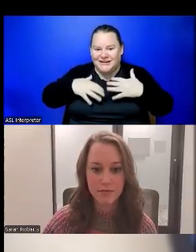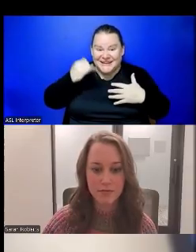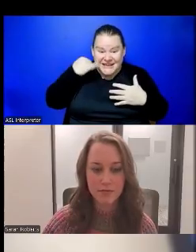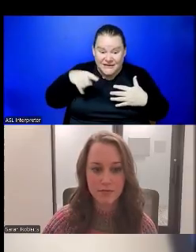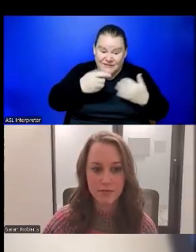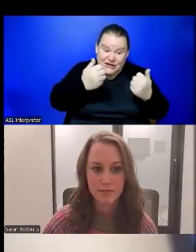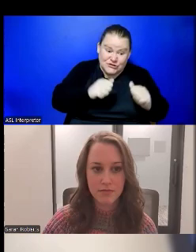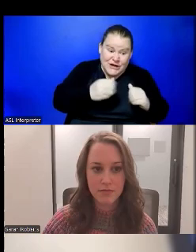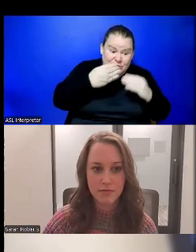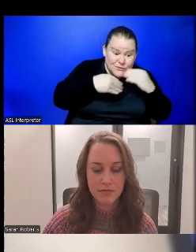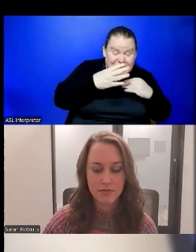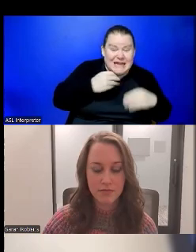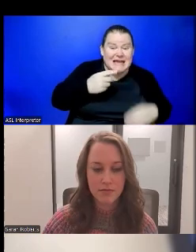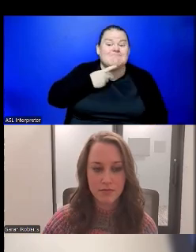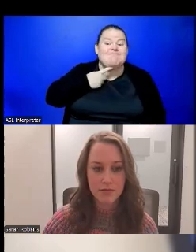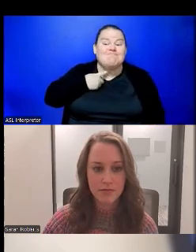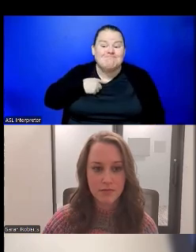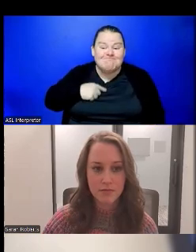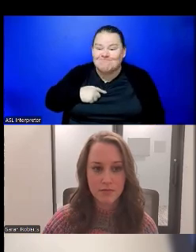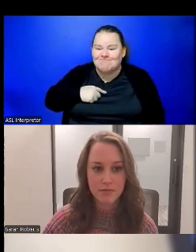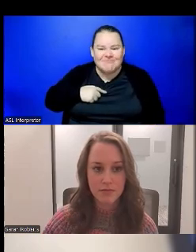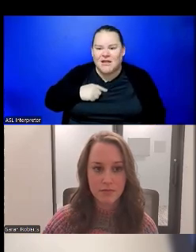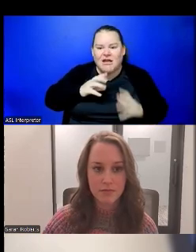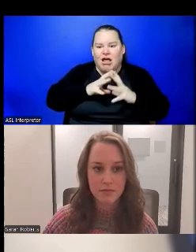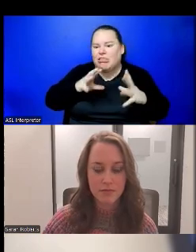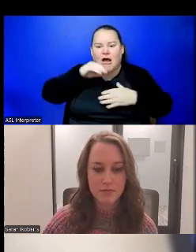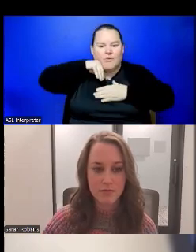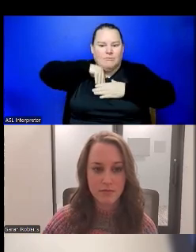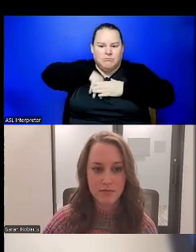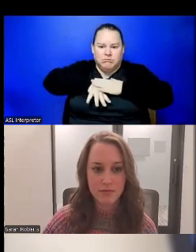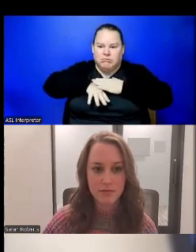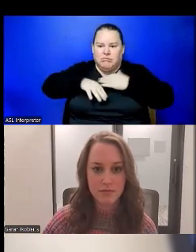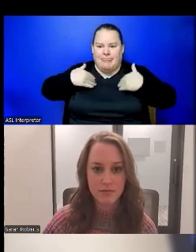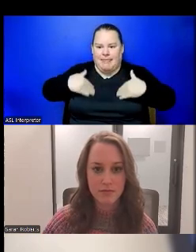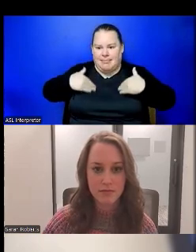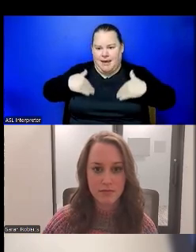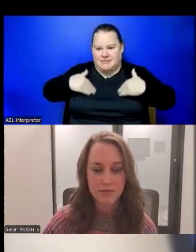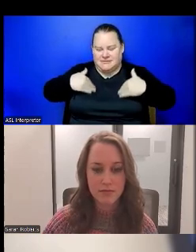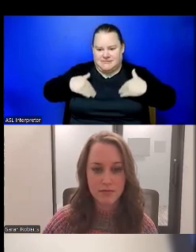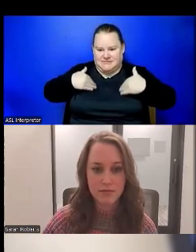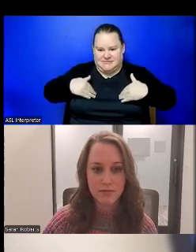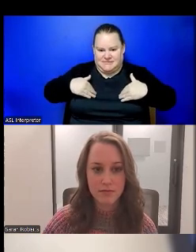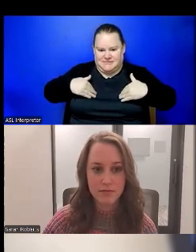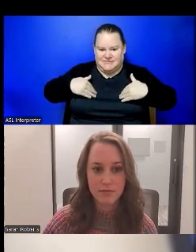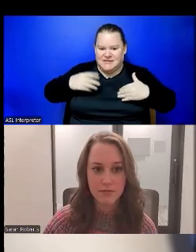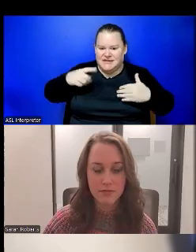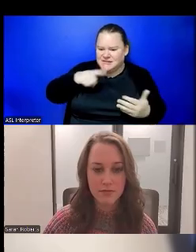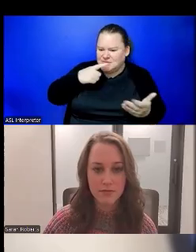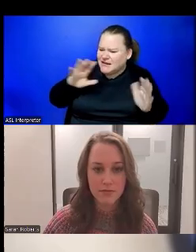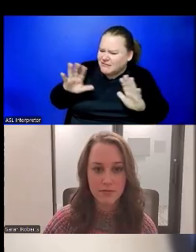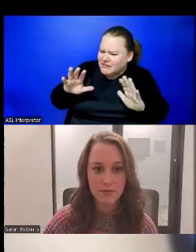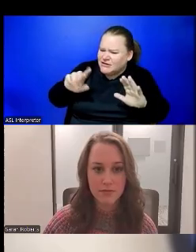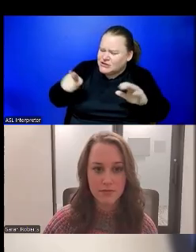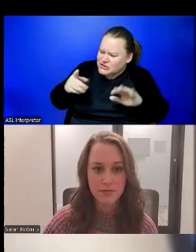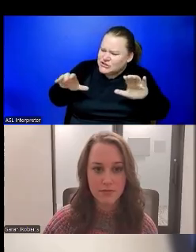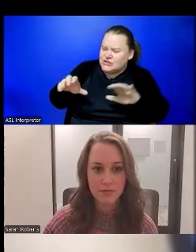Wallow, a lot of it would go right down into the lungs. And so we just say, look, let's just do the NG feeds, stay on some